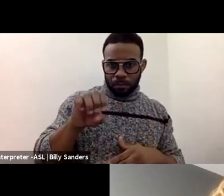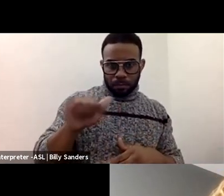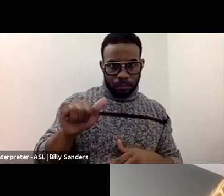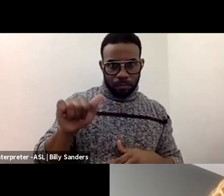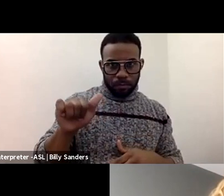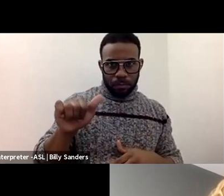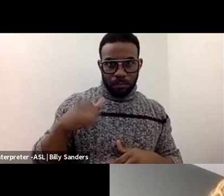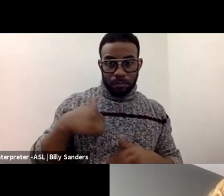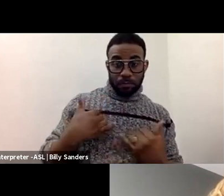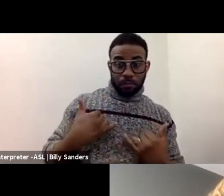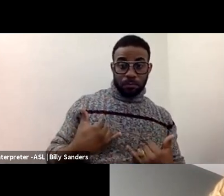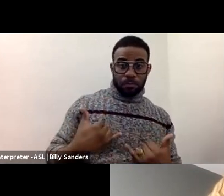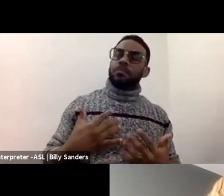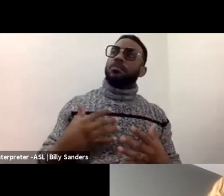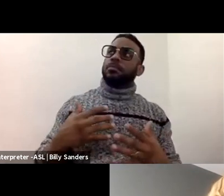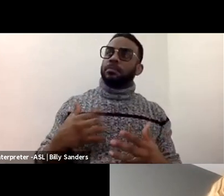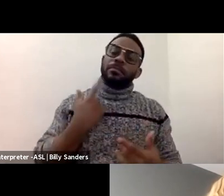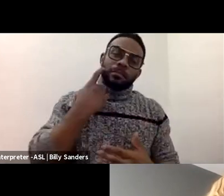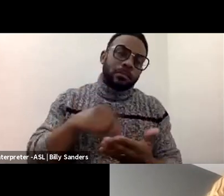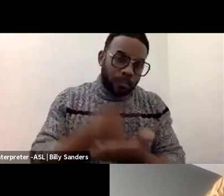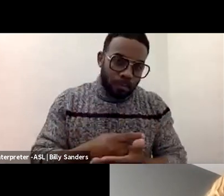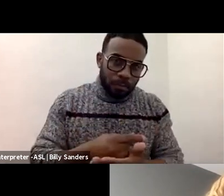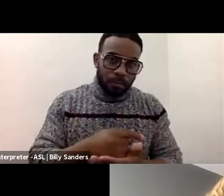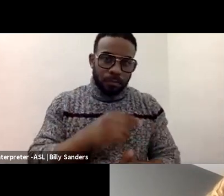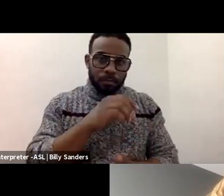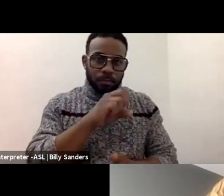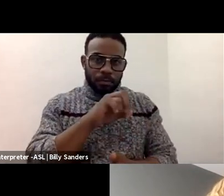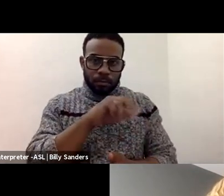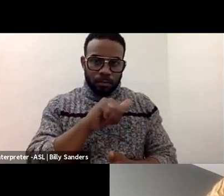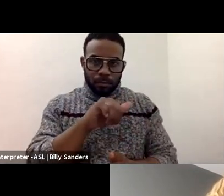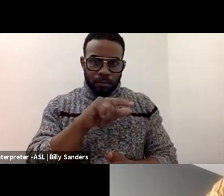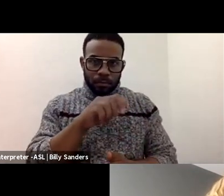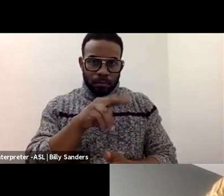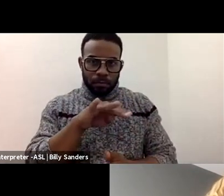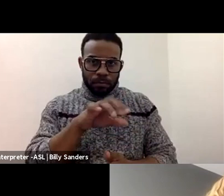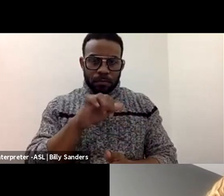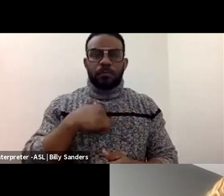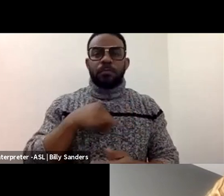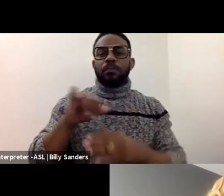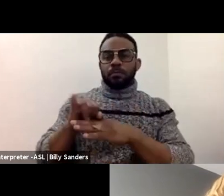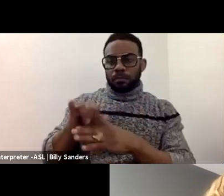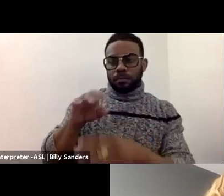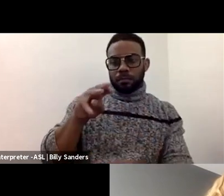and I am currently -- well, I am a recent graduate of Sarah Lawrence first of all and I am an intern of MIUSA and currently